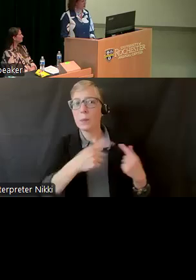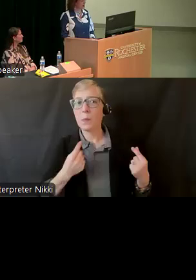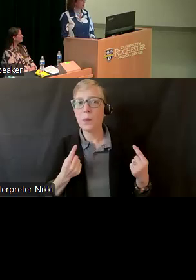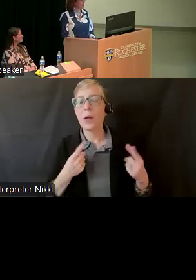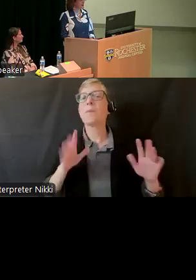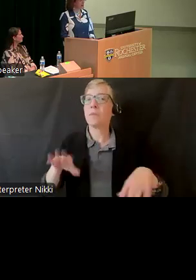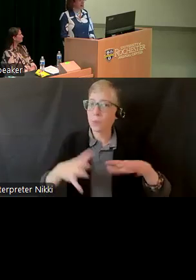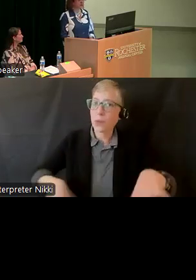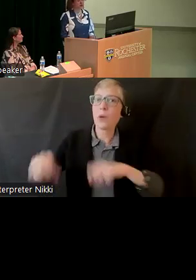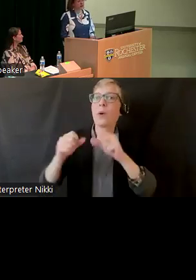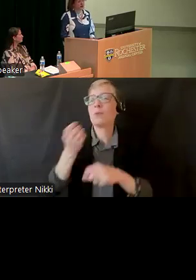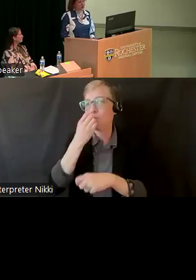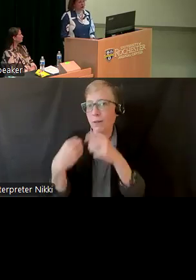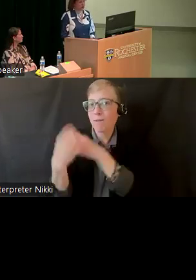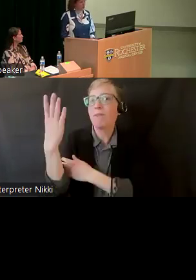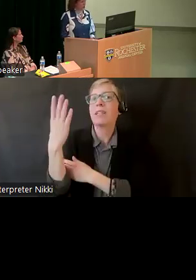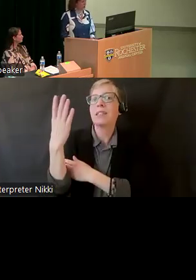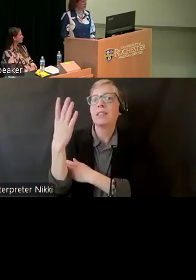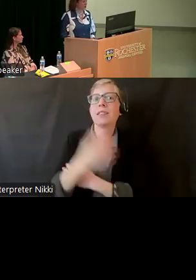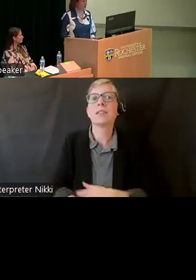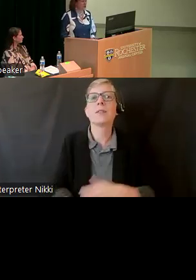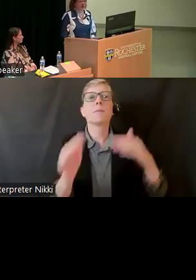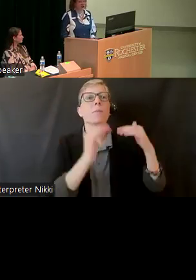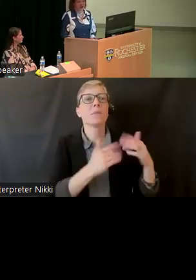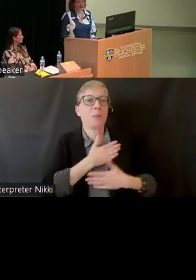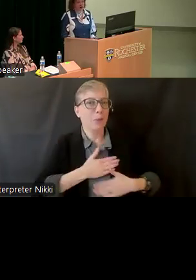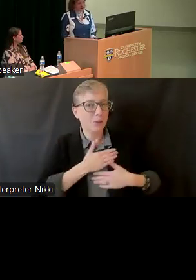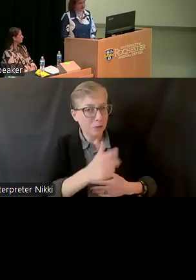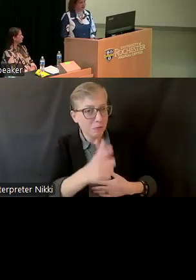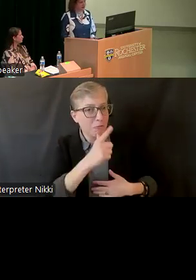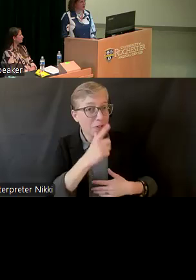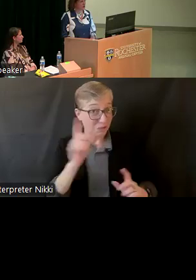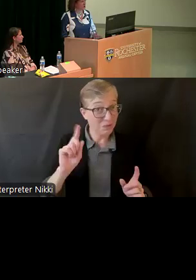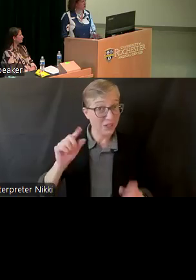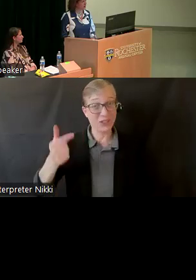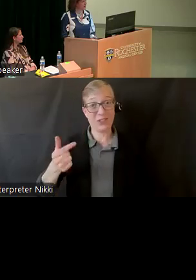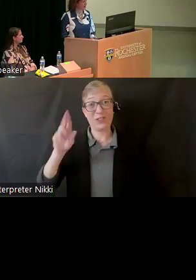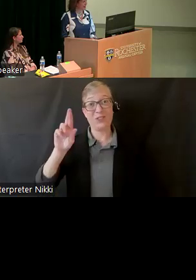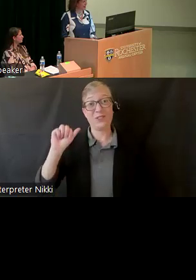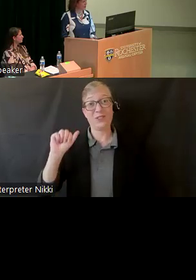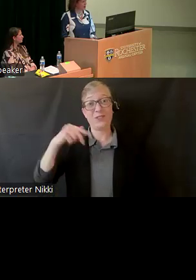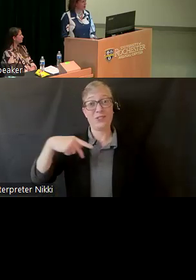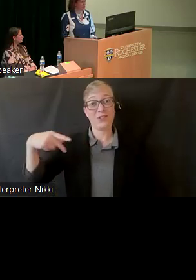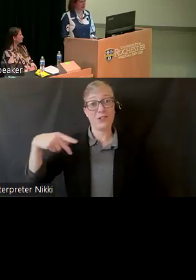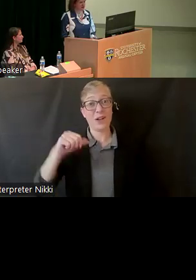hosted as well as a wellu appreciation lunch at Grapas which was well attended and we appreciate